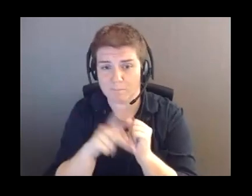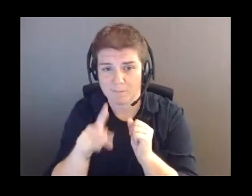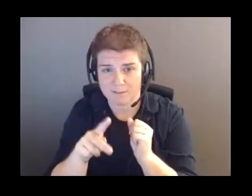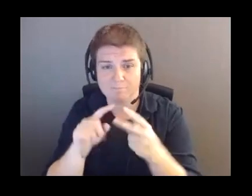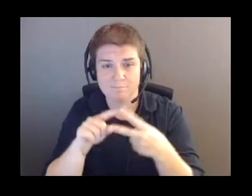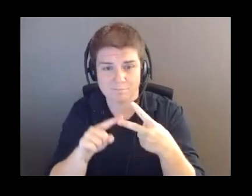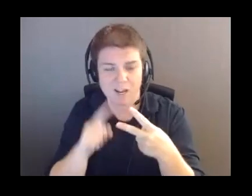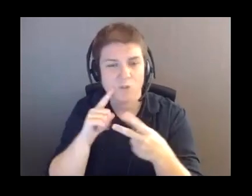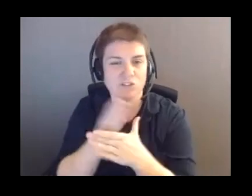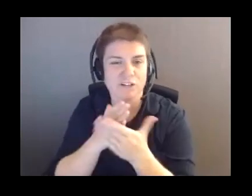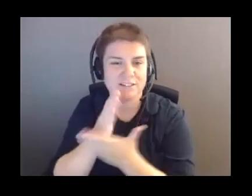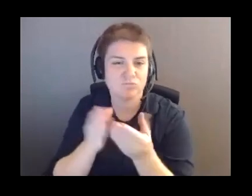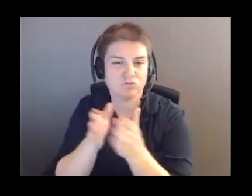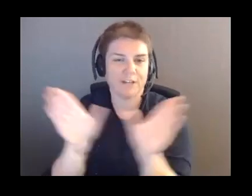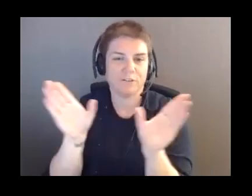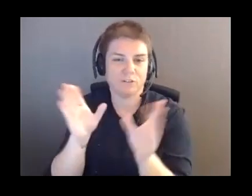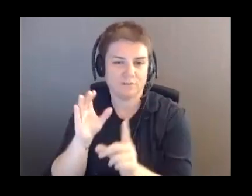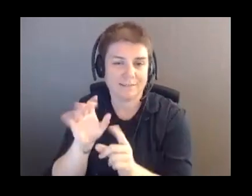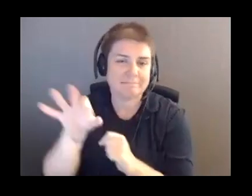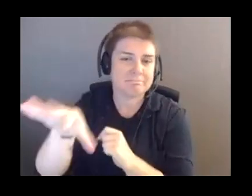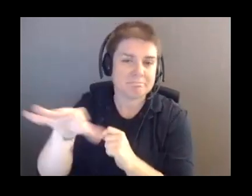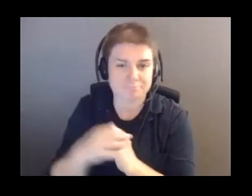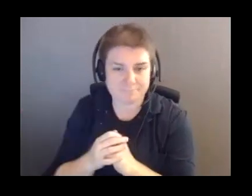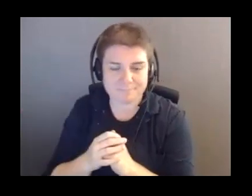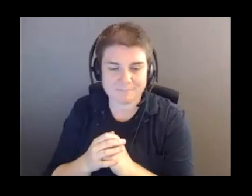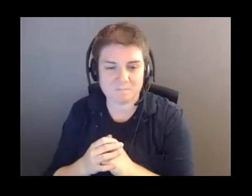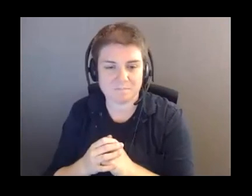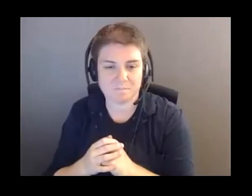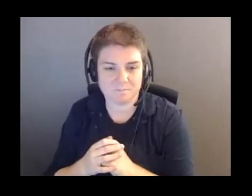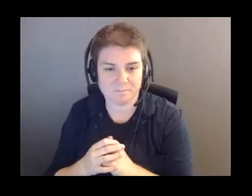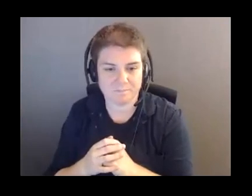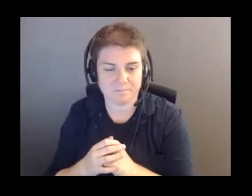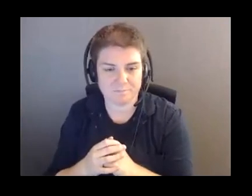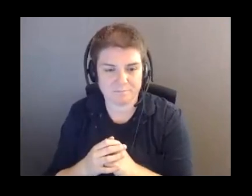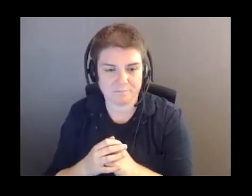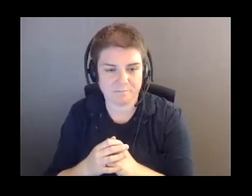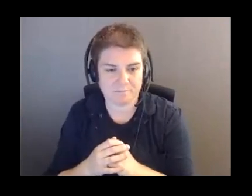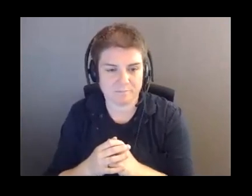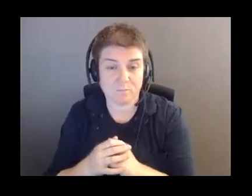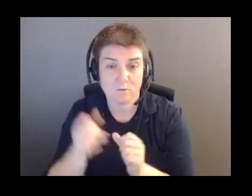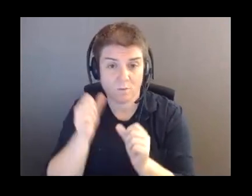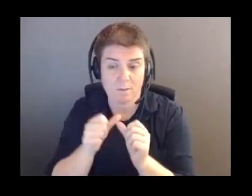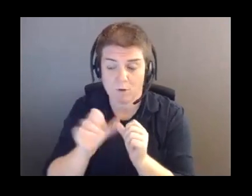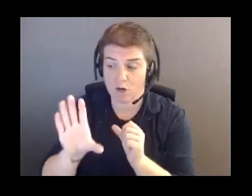you some general grant tips we like to share. Remember that your organization is not expected